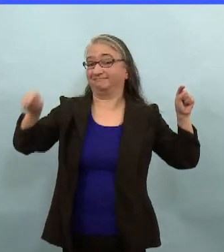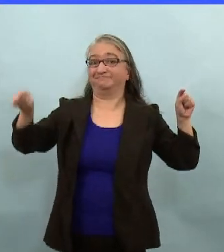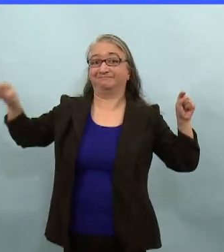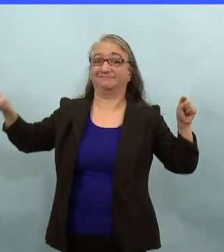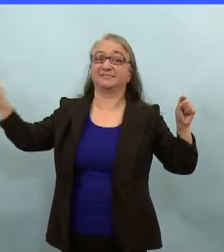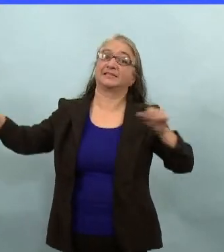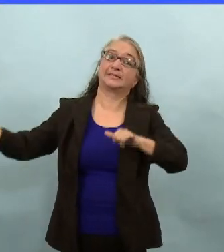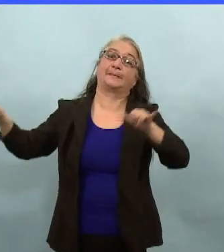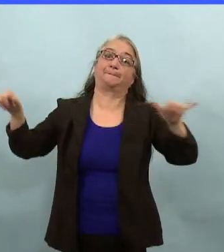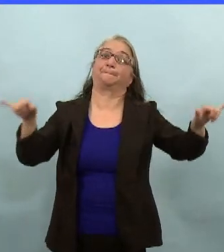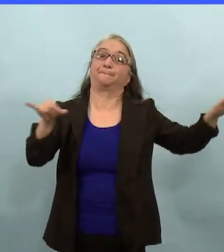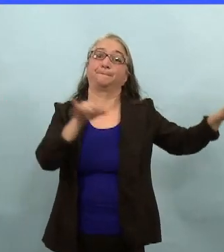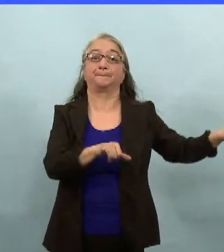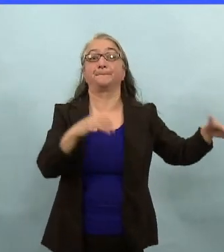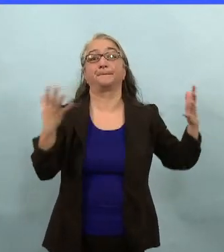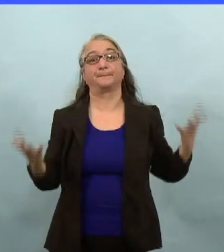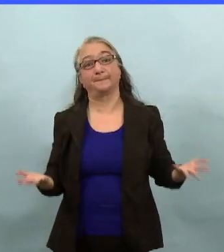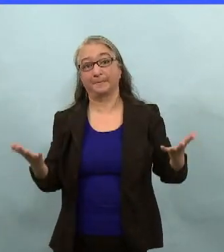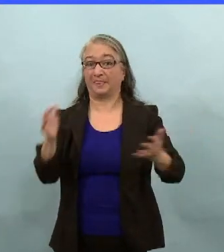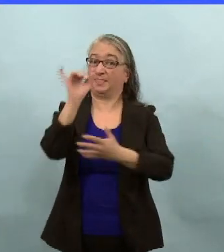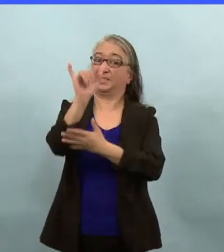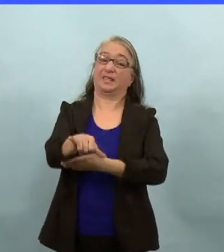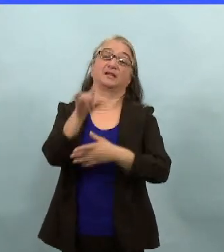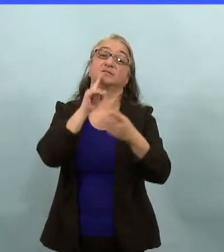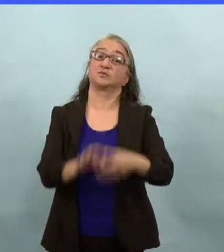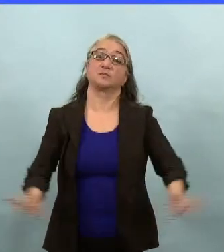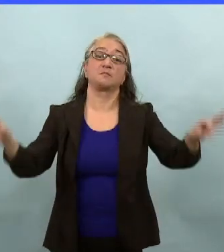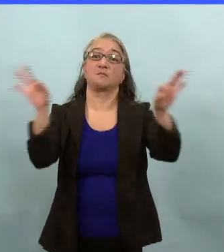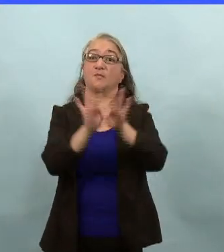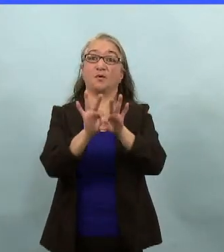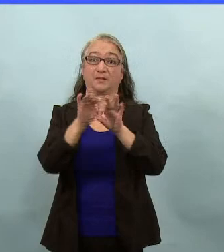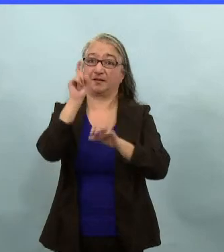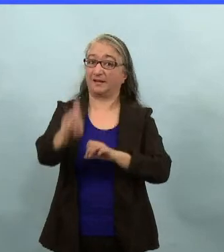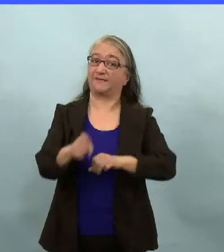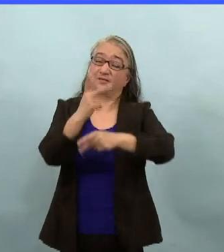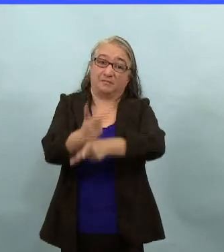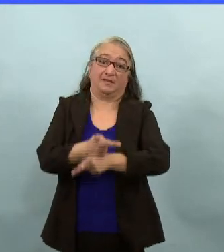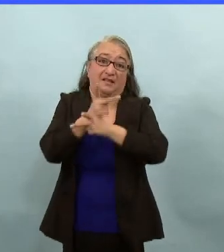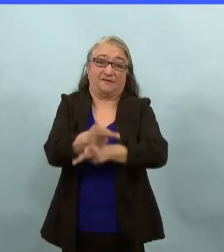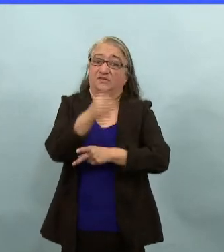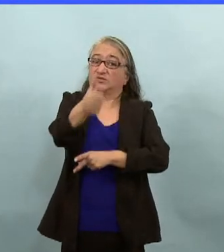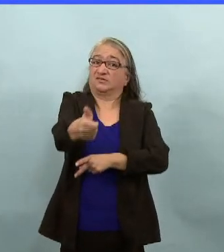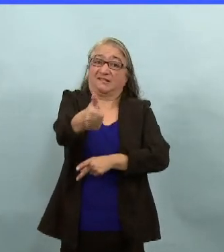look after themselves this is spreading very very quickly and so every single manitoban has to take